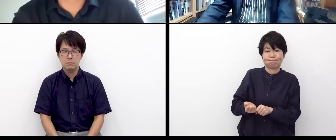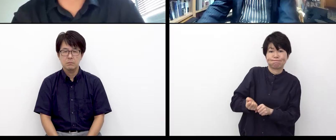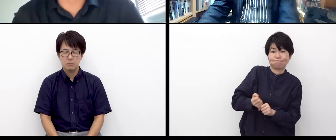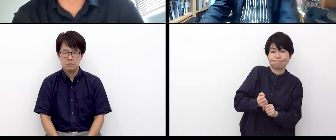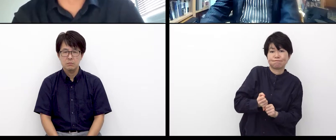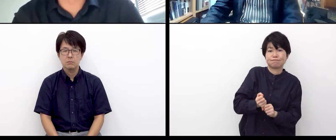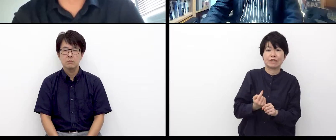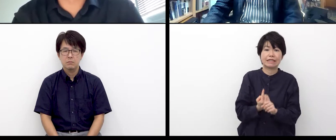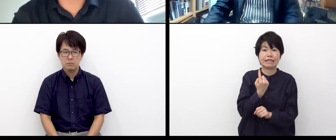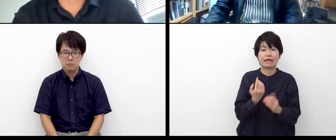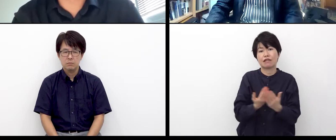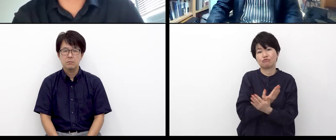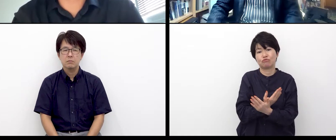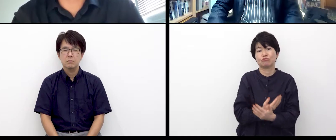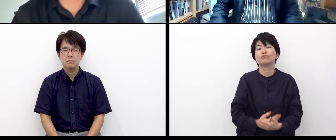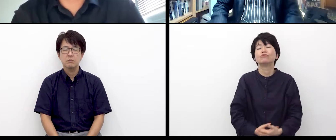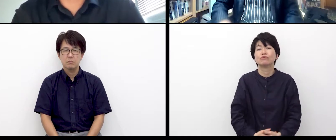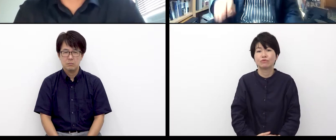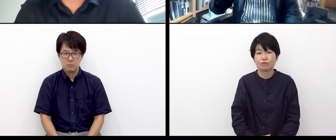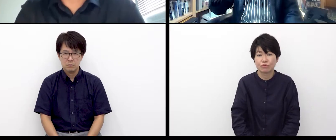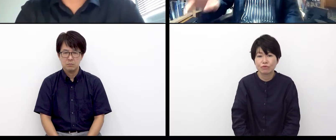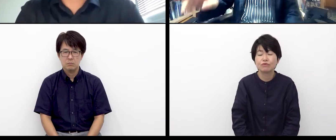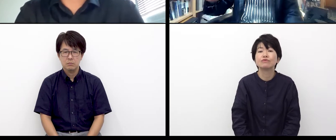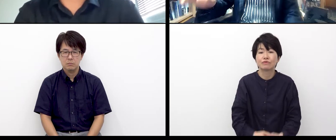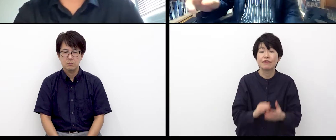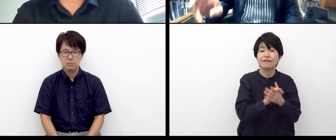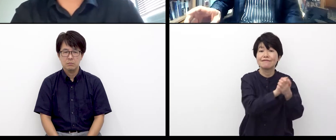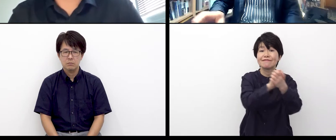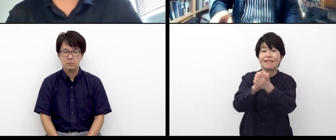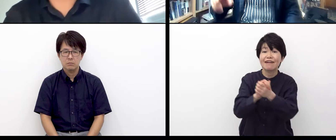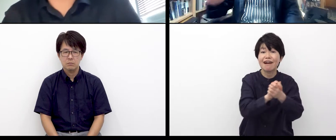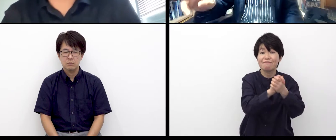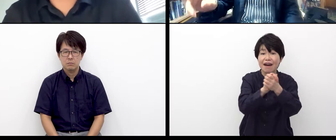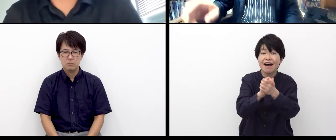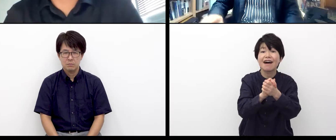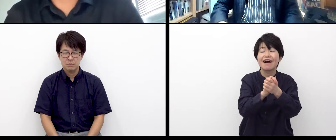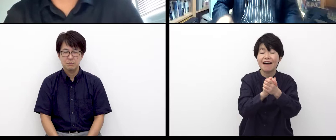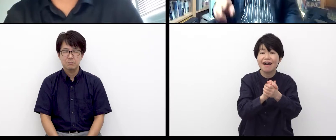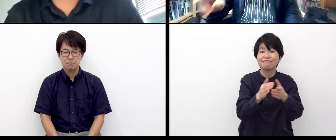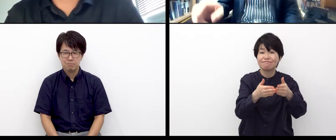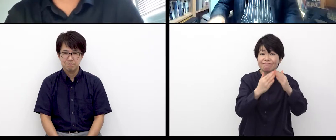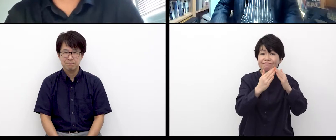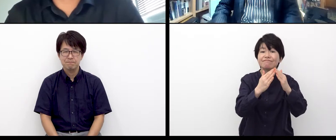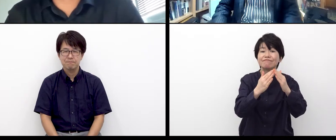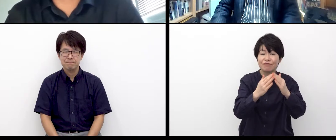Then, if they get some friends, the acceptance will be strong.